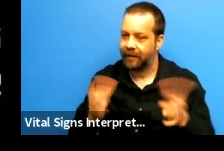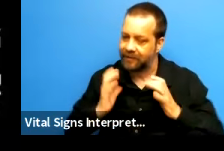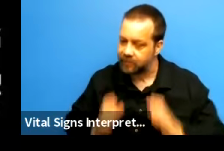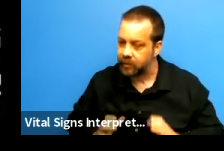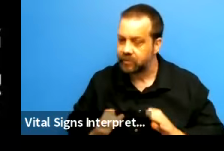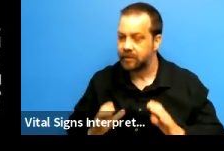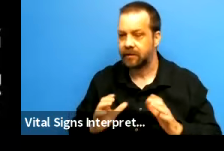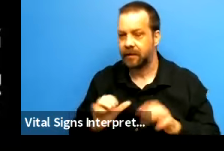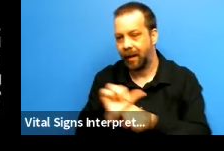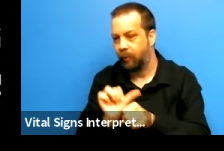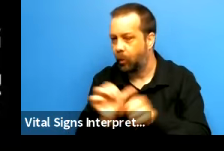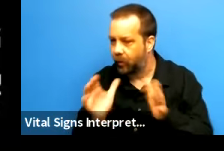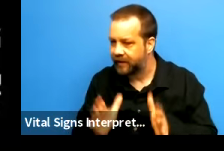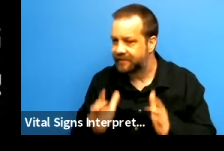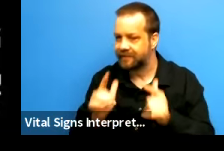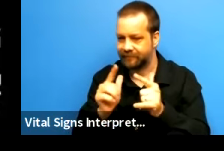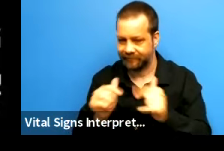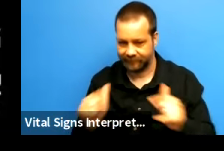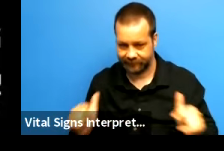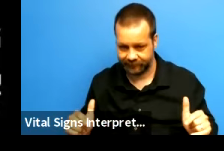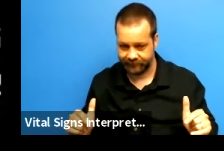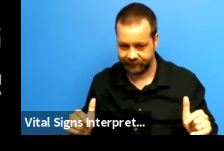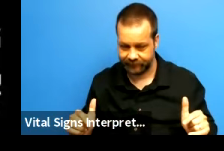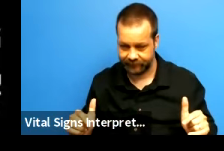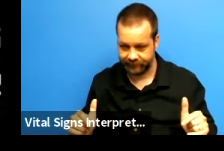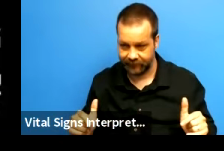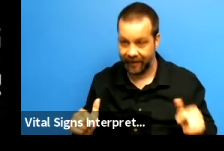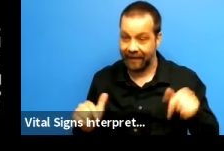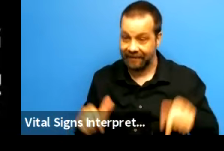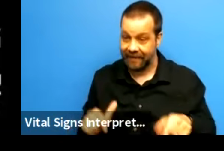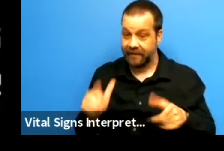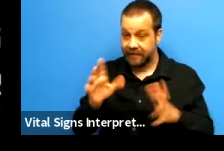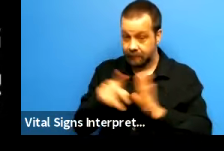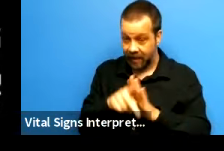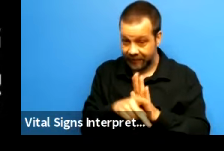and obviously how to communicate all of those policies and procedures to all workers,